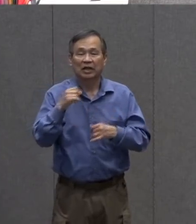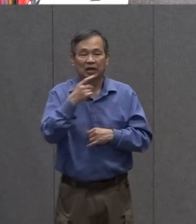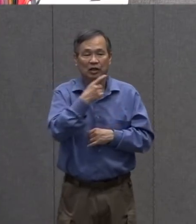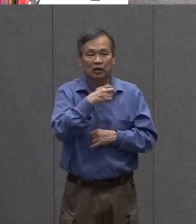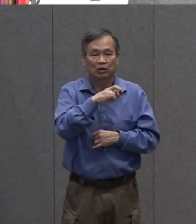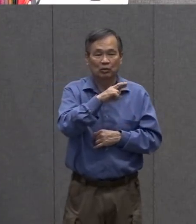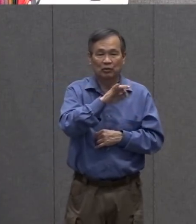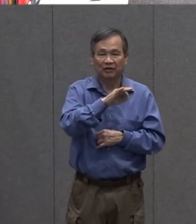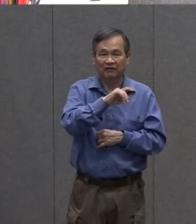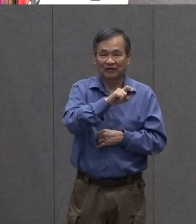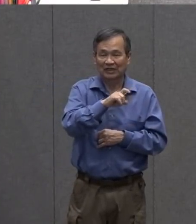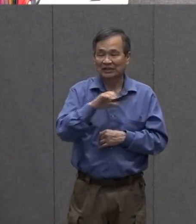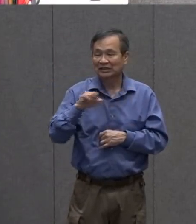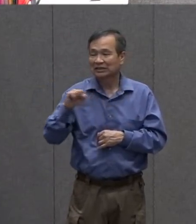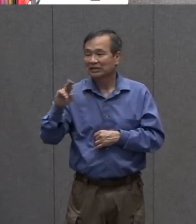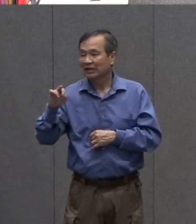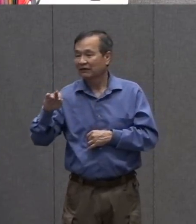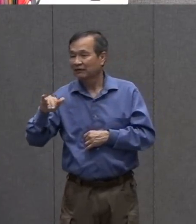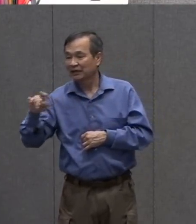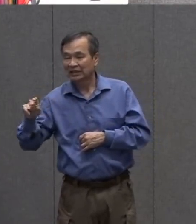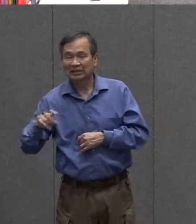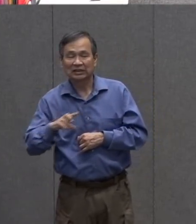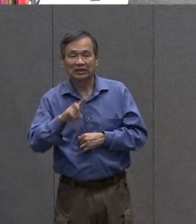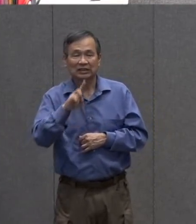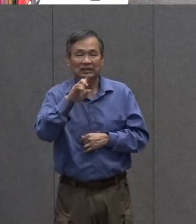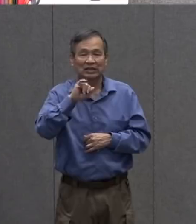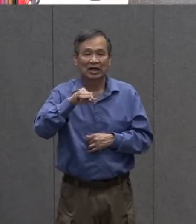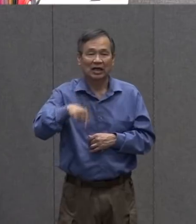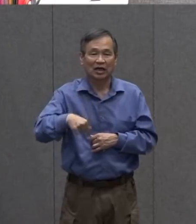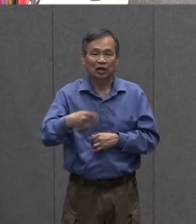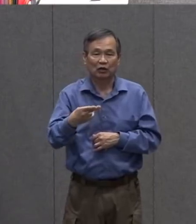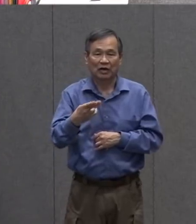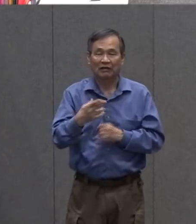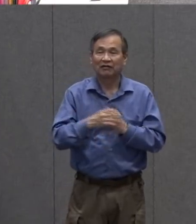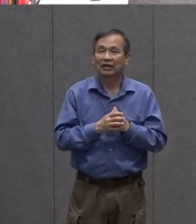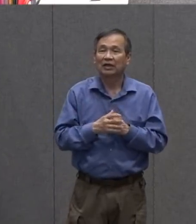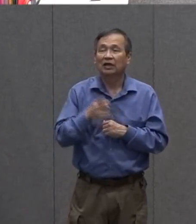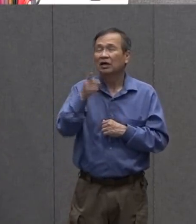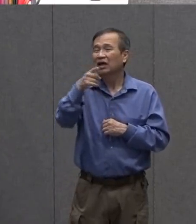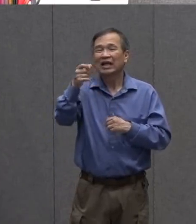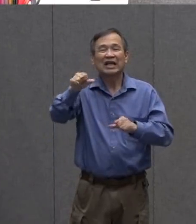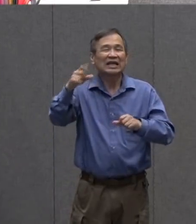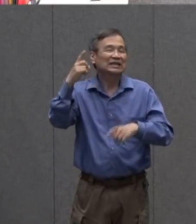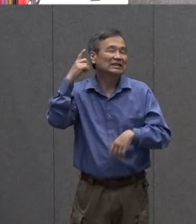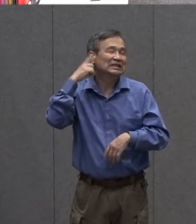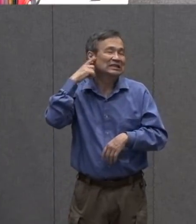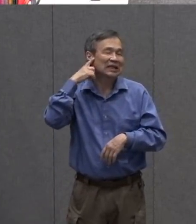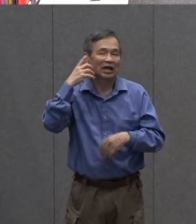that we had learned previously, but you could play this game with any sound that you want to practice.